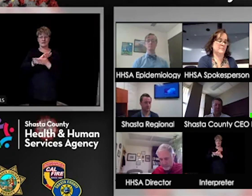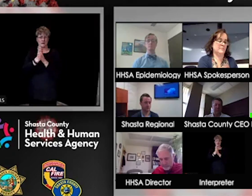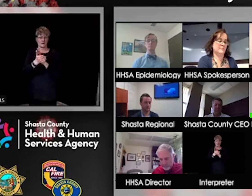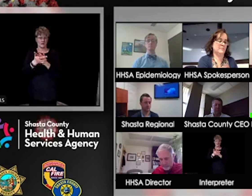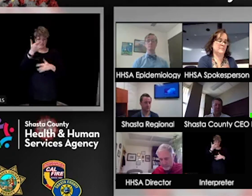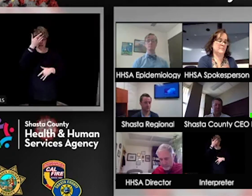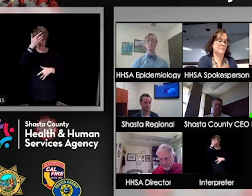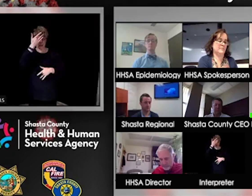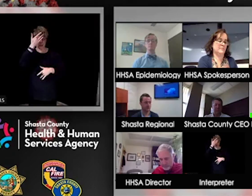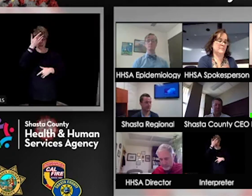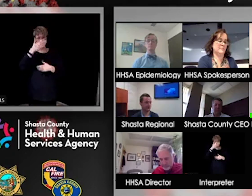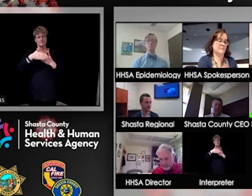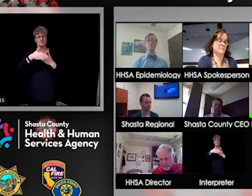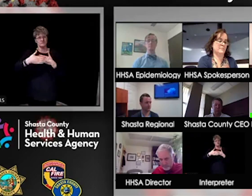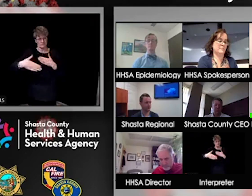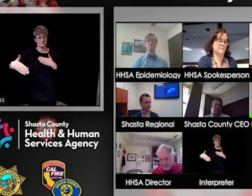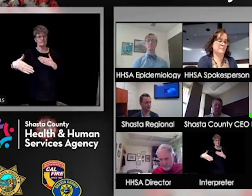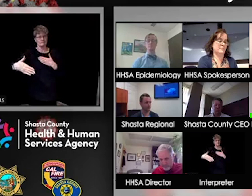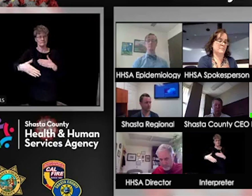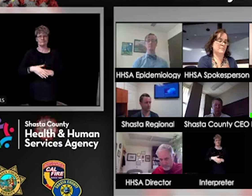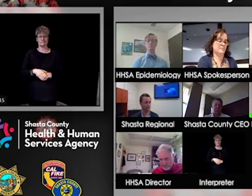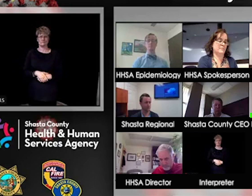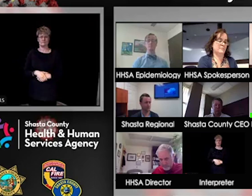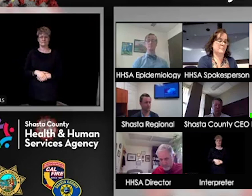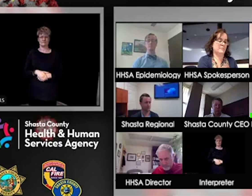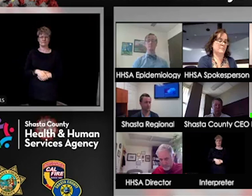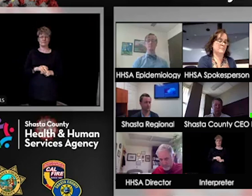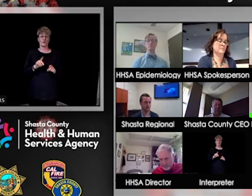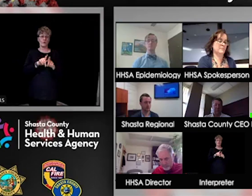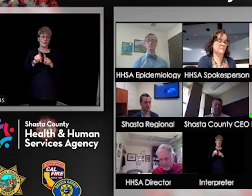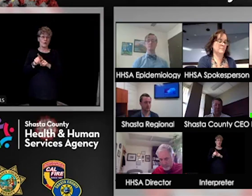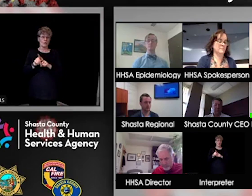to test all people who have symptoms of COVID-19 and there’s a lot of work that goes into